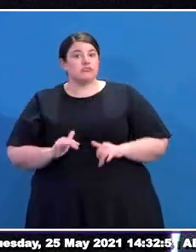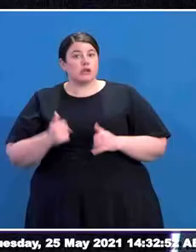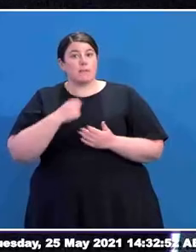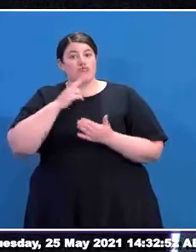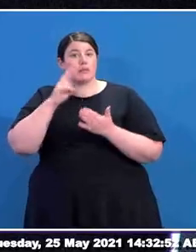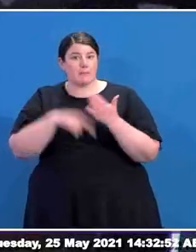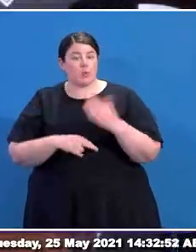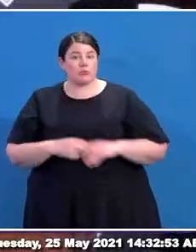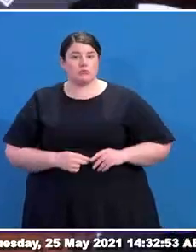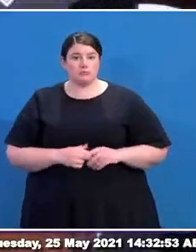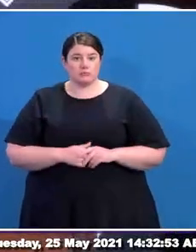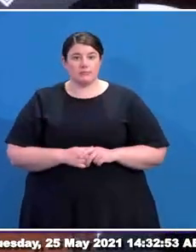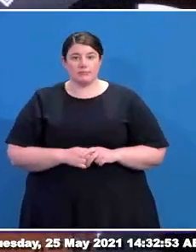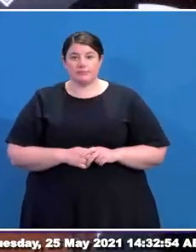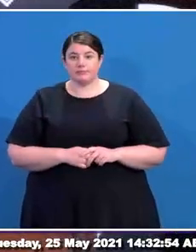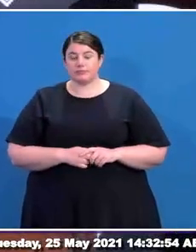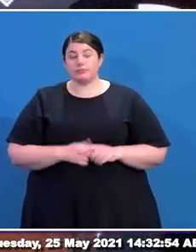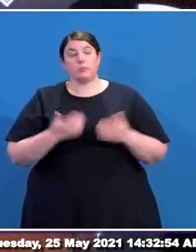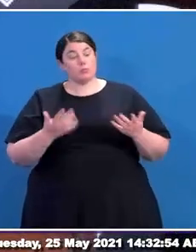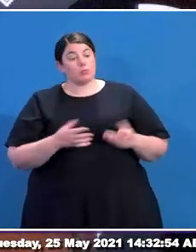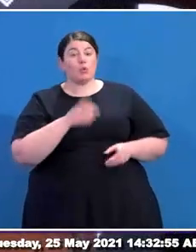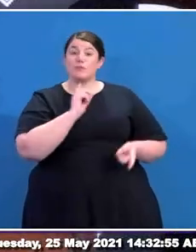When you are briefed, on some occasions are you given terms of